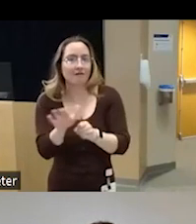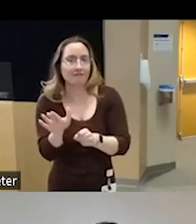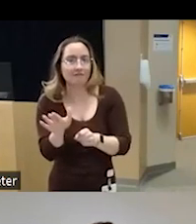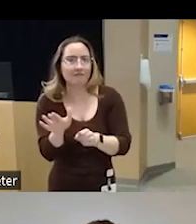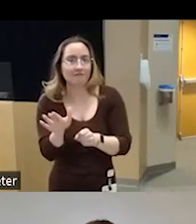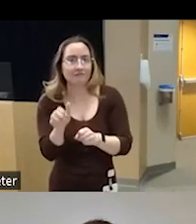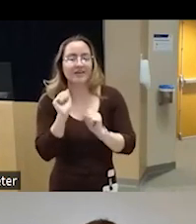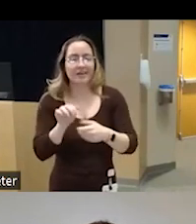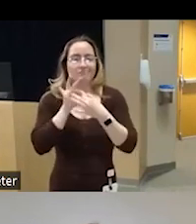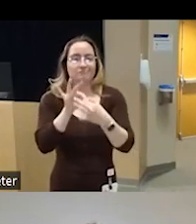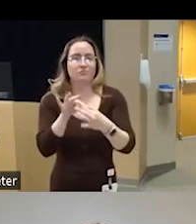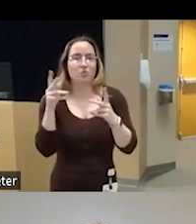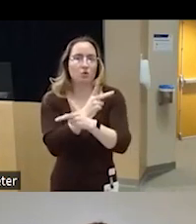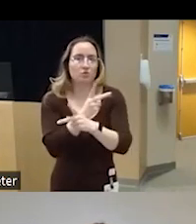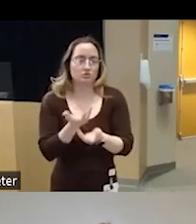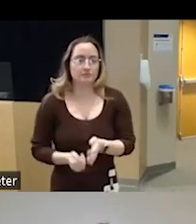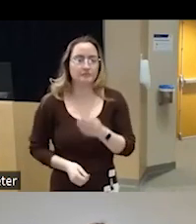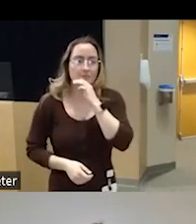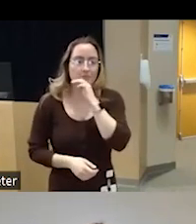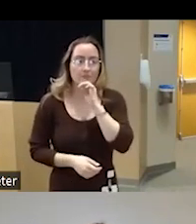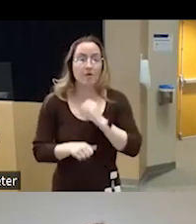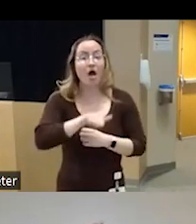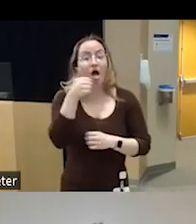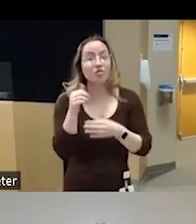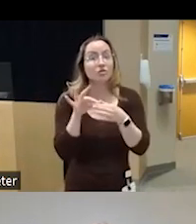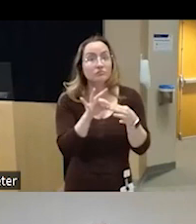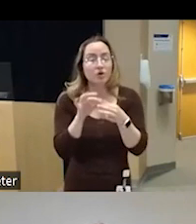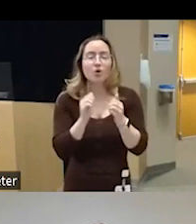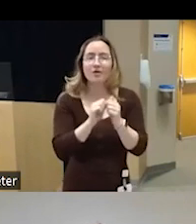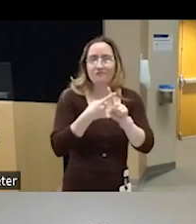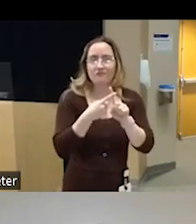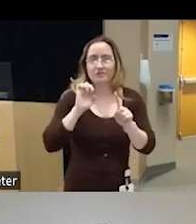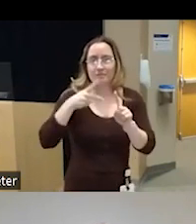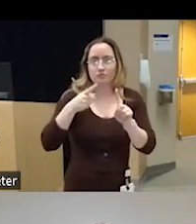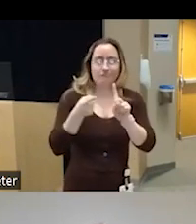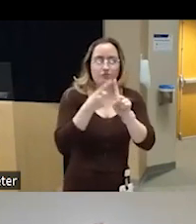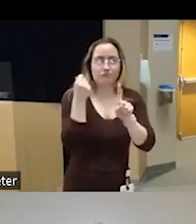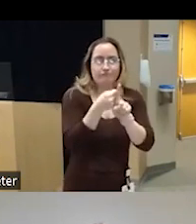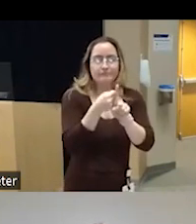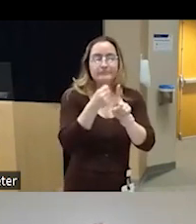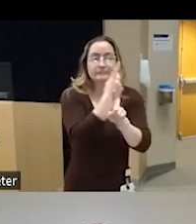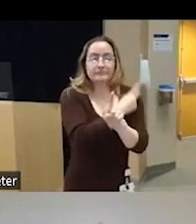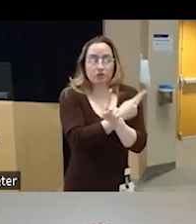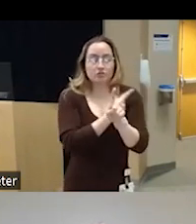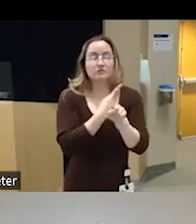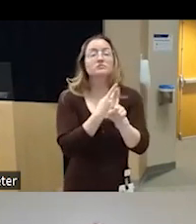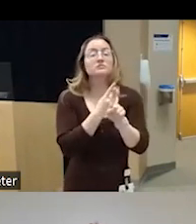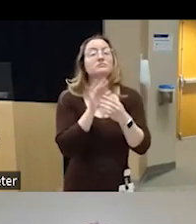Another relationship again in first episode patients is between weight gain. and brain health